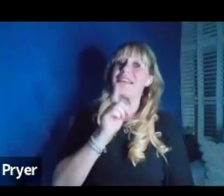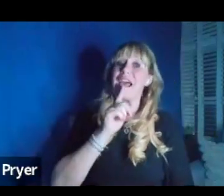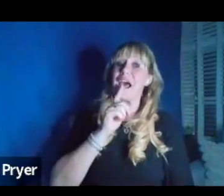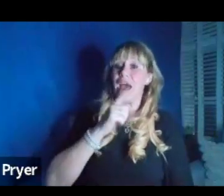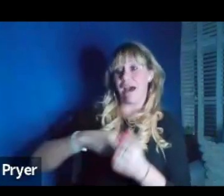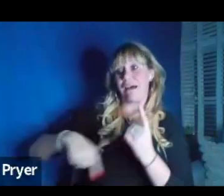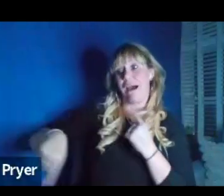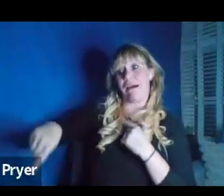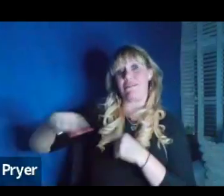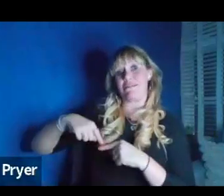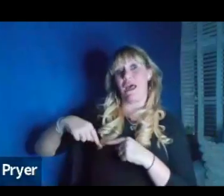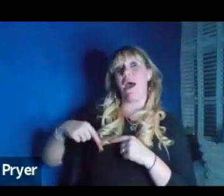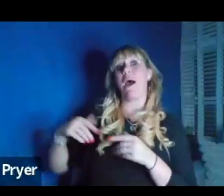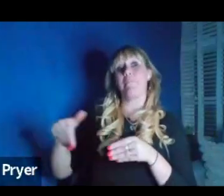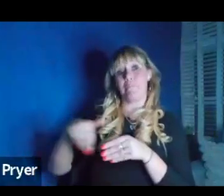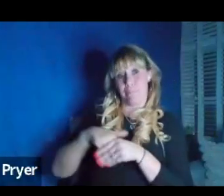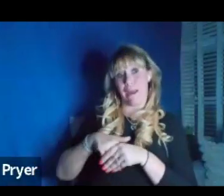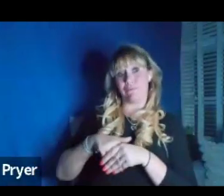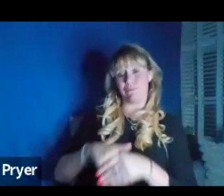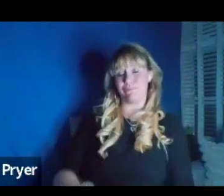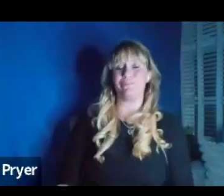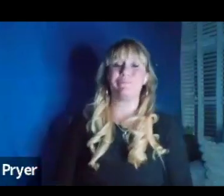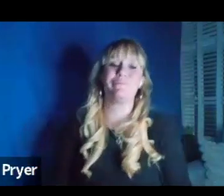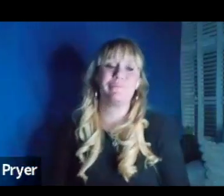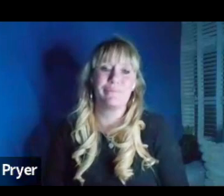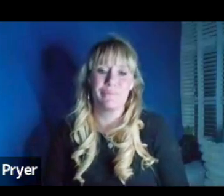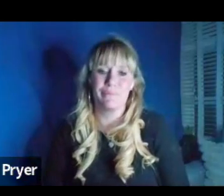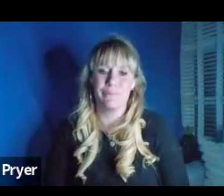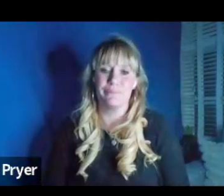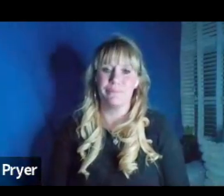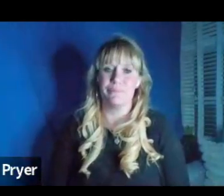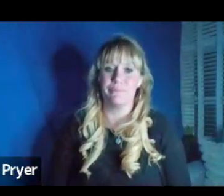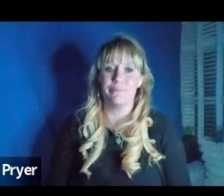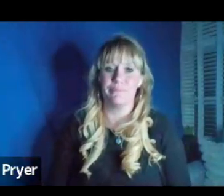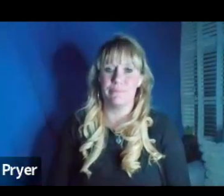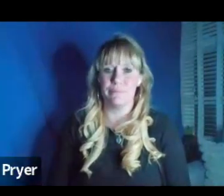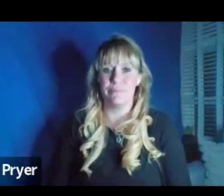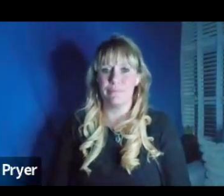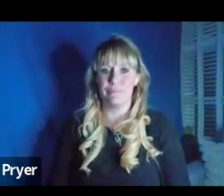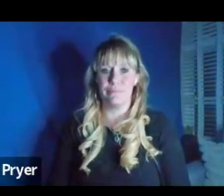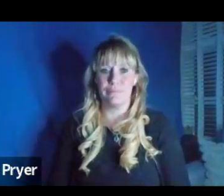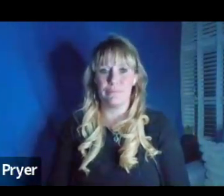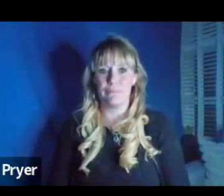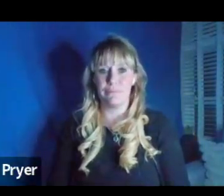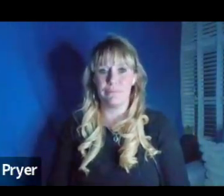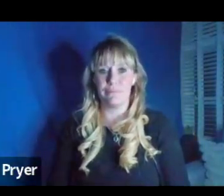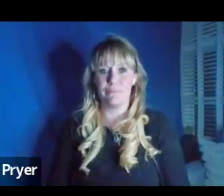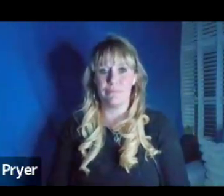there are girls like us about